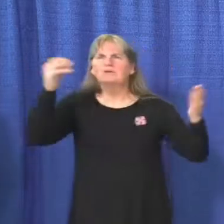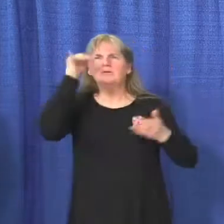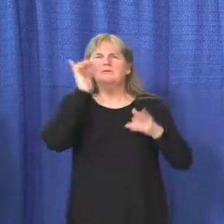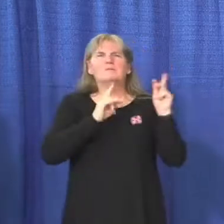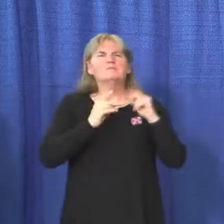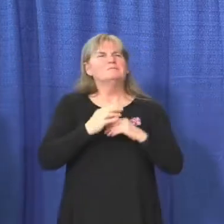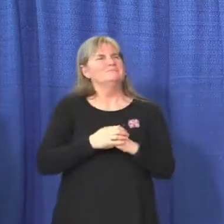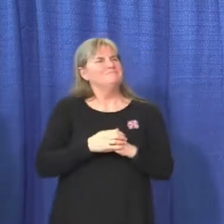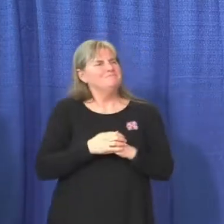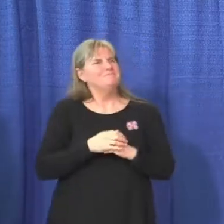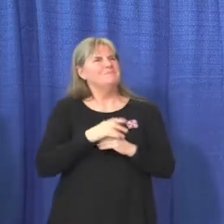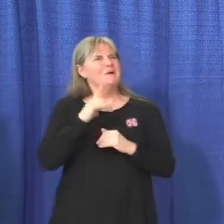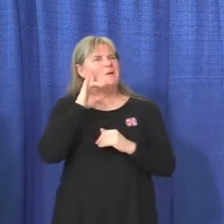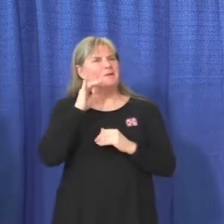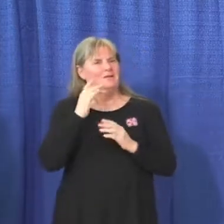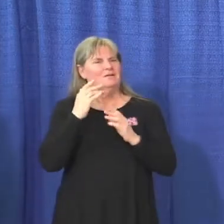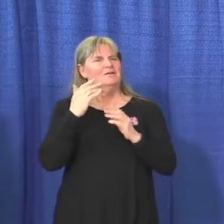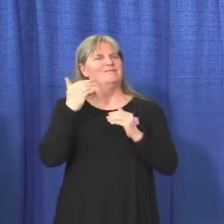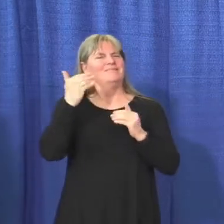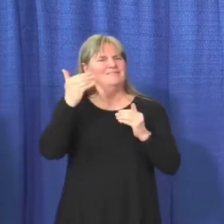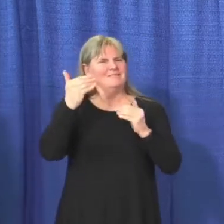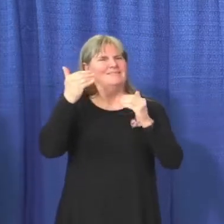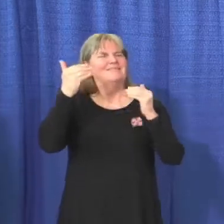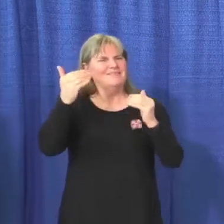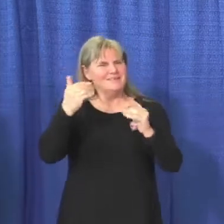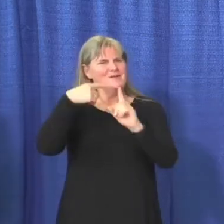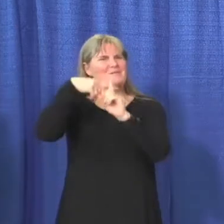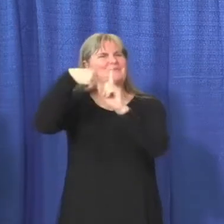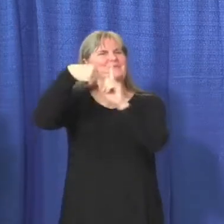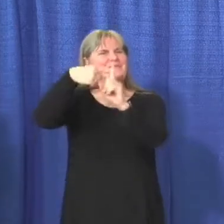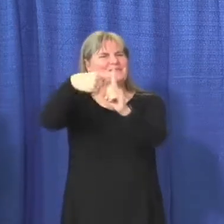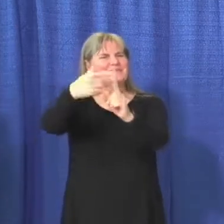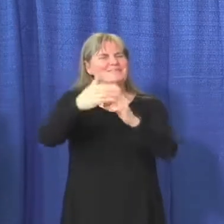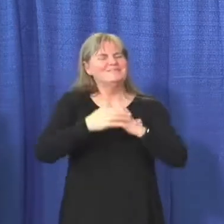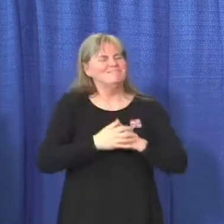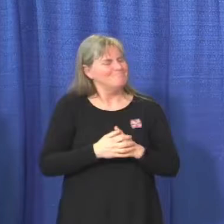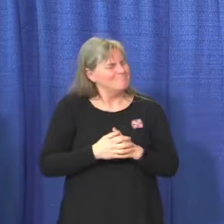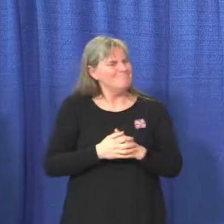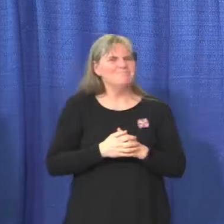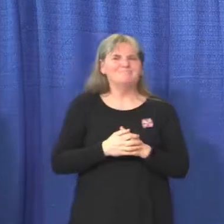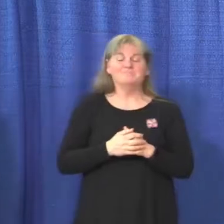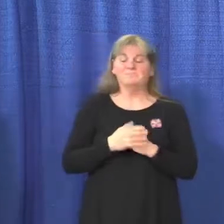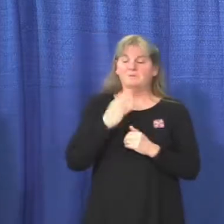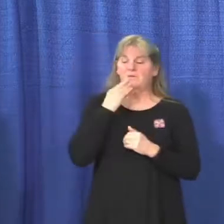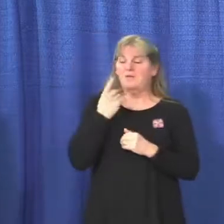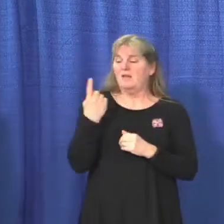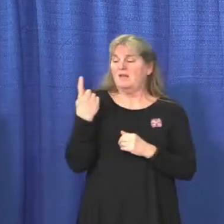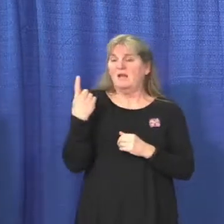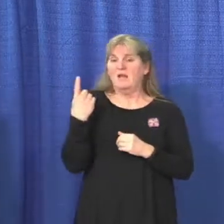the tunnel. Late last year we released the